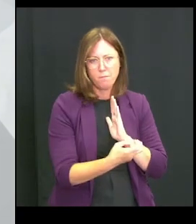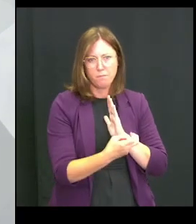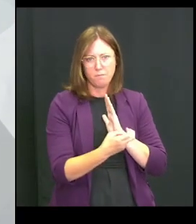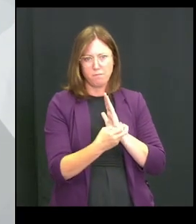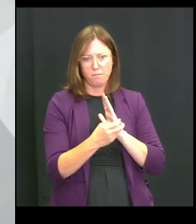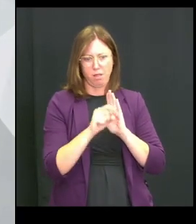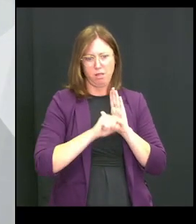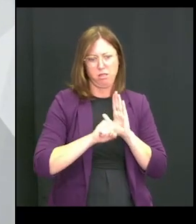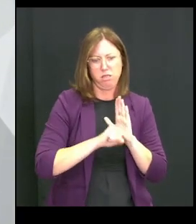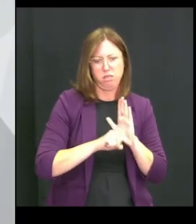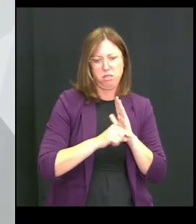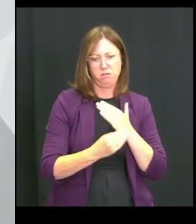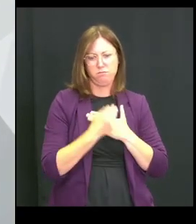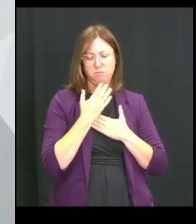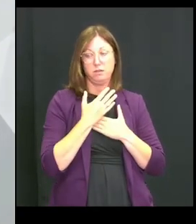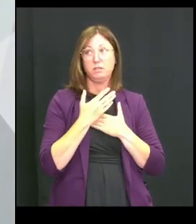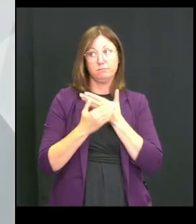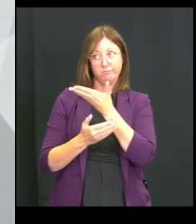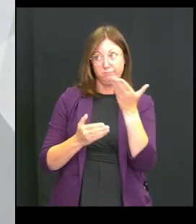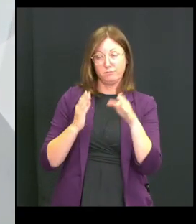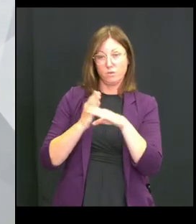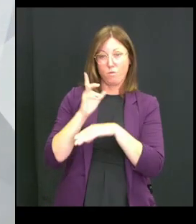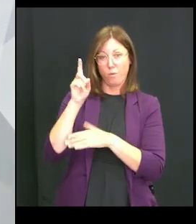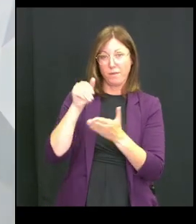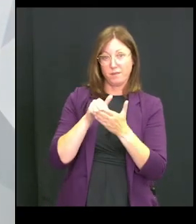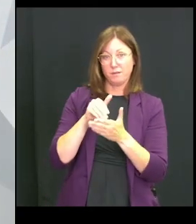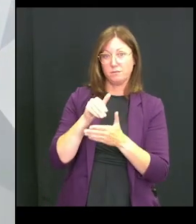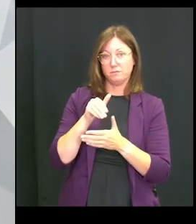So again, to all of my public servants there's over 1500 watching us right now,